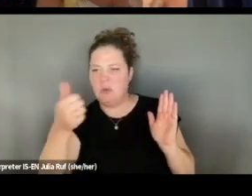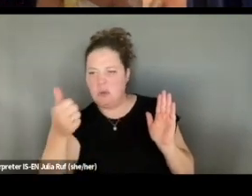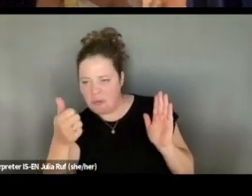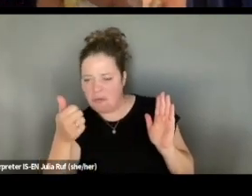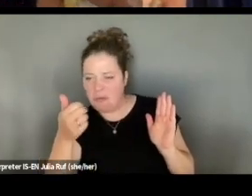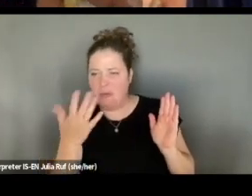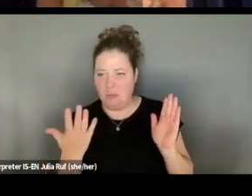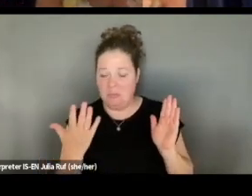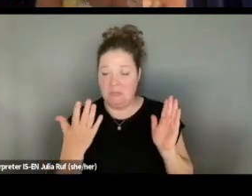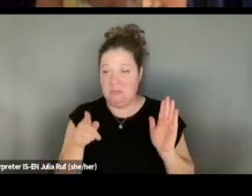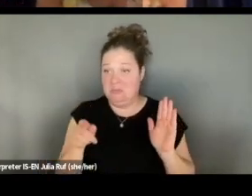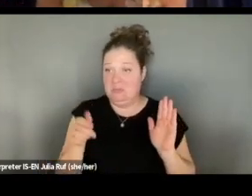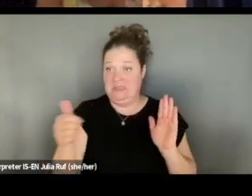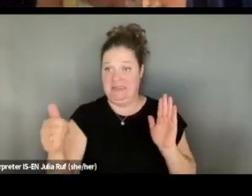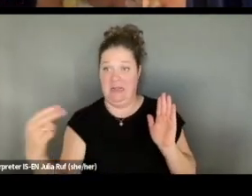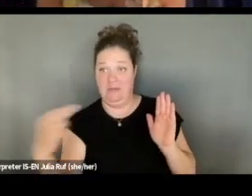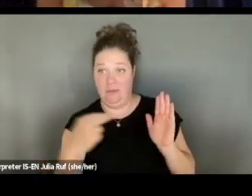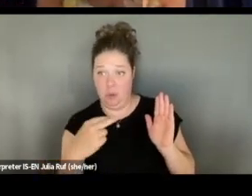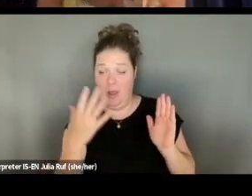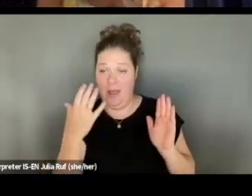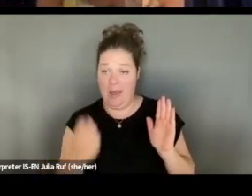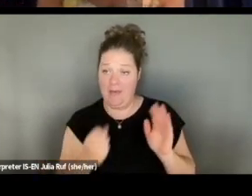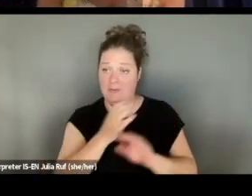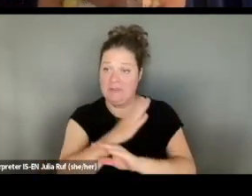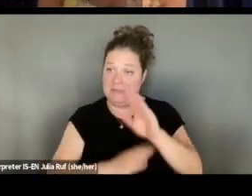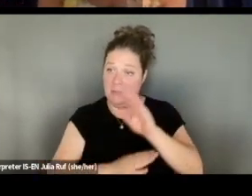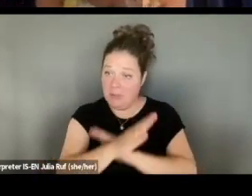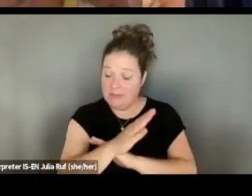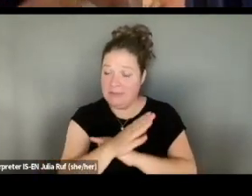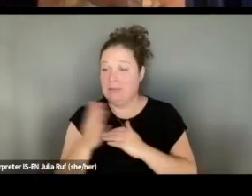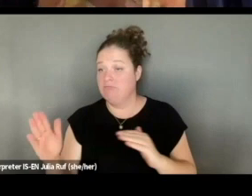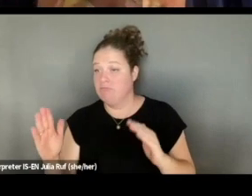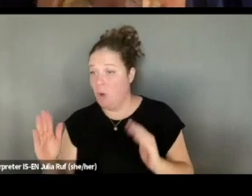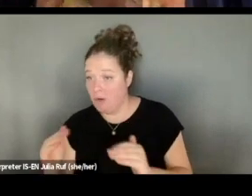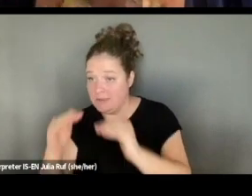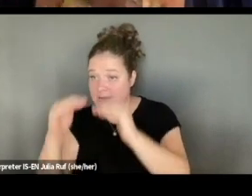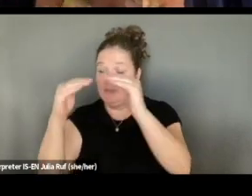you, as an end user or disabled persons organization, providing